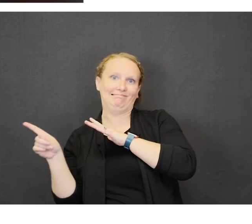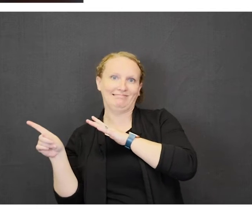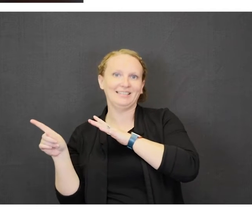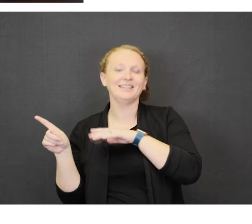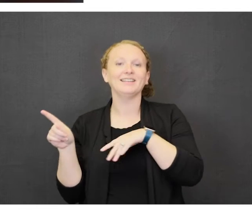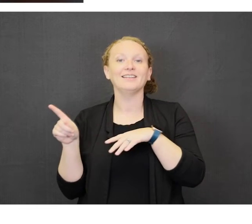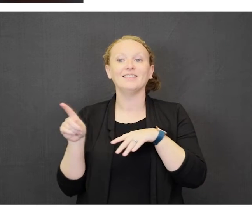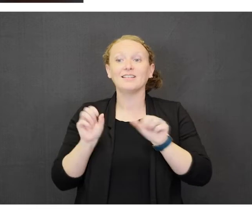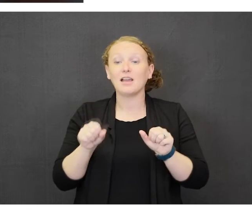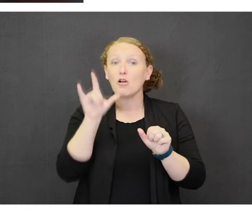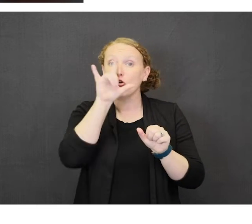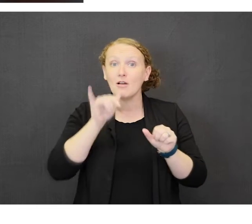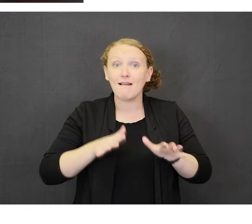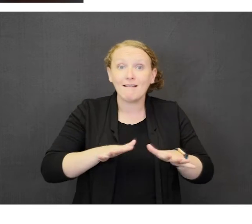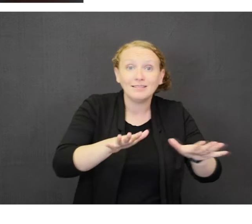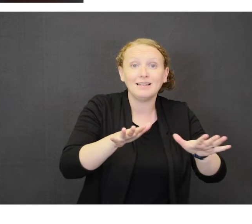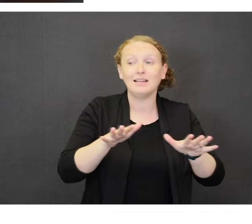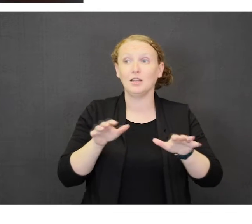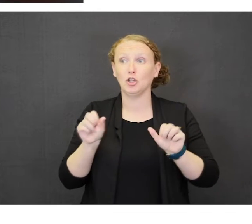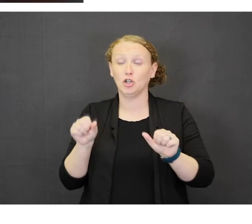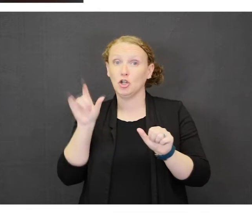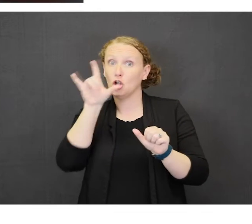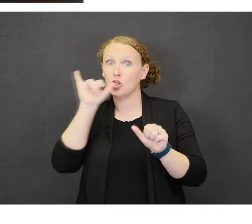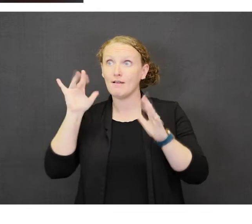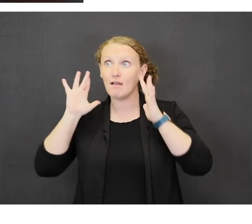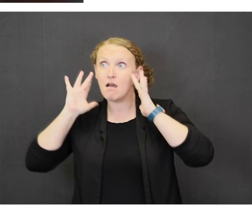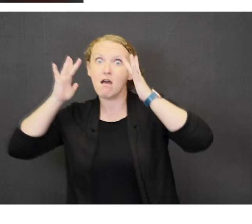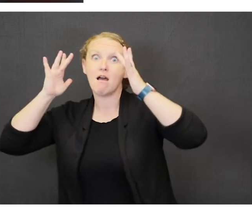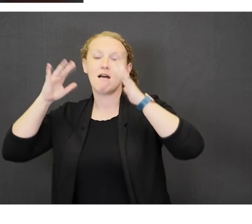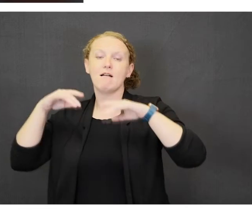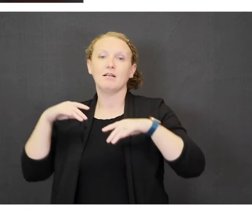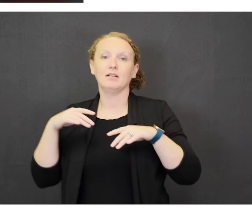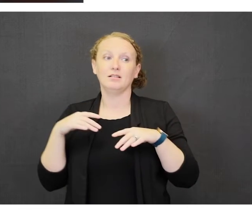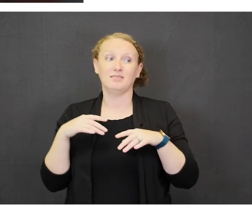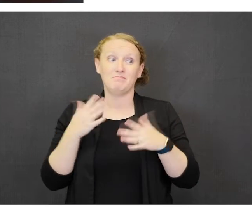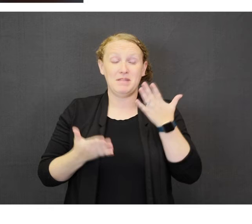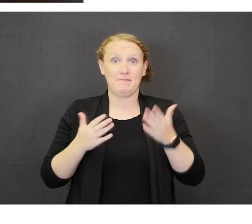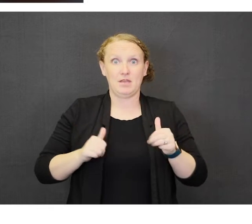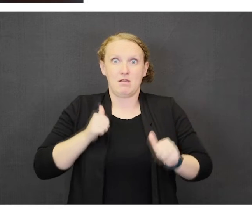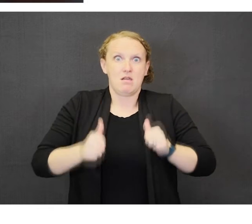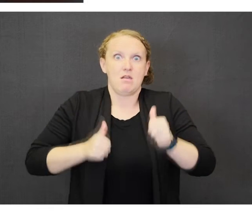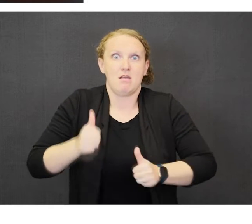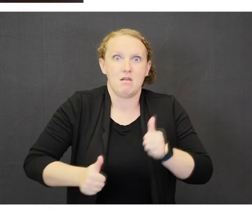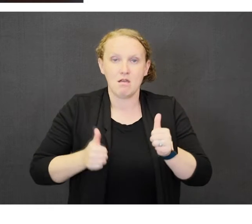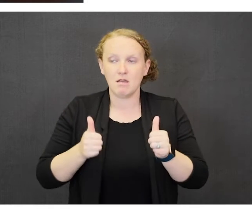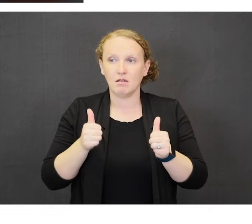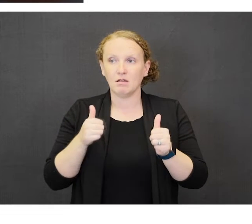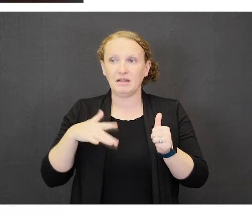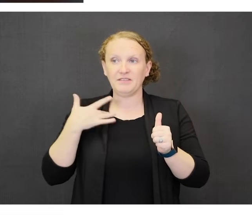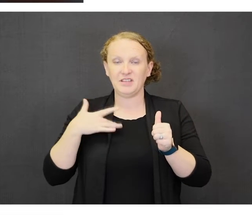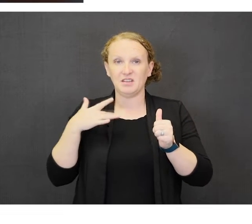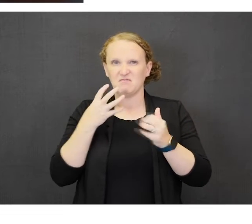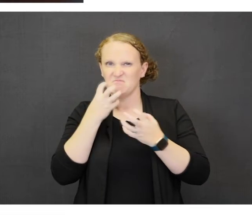It starts to look potentially like aggression overwhelm maybe even irritability